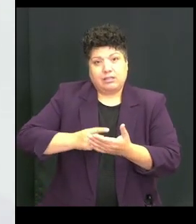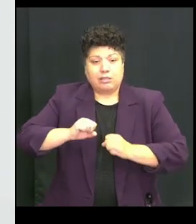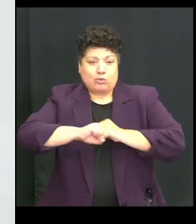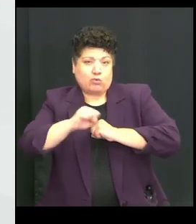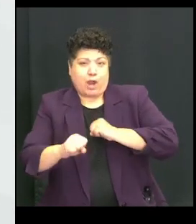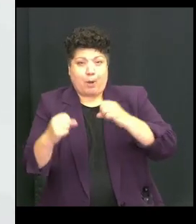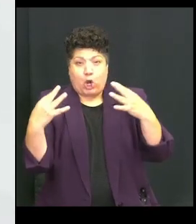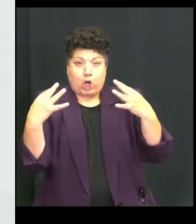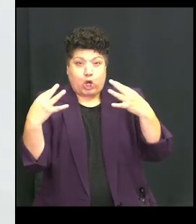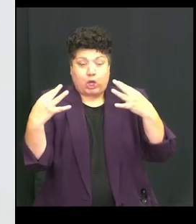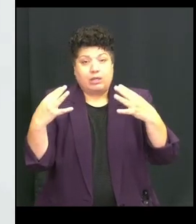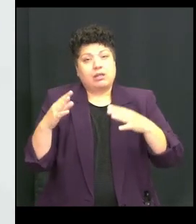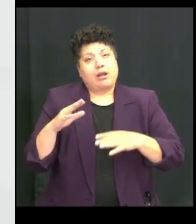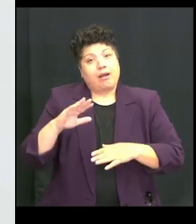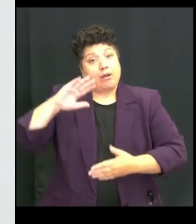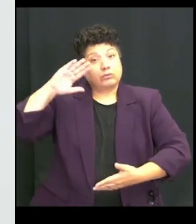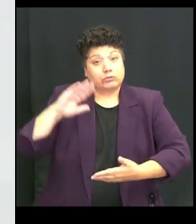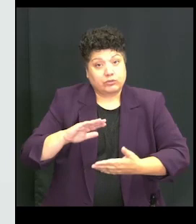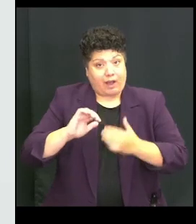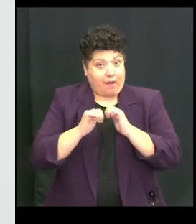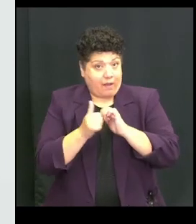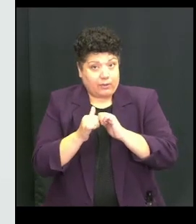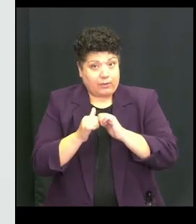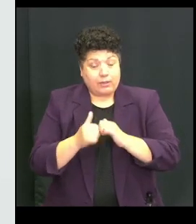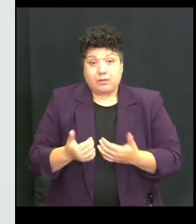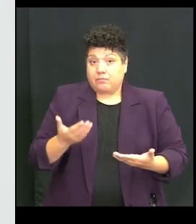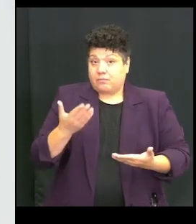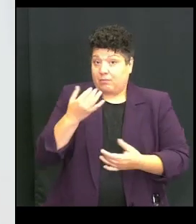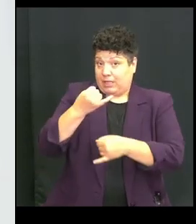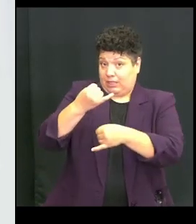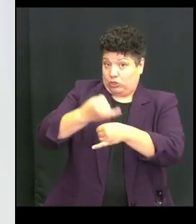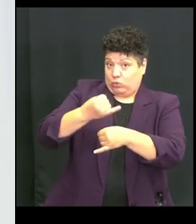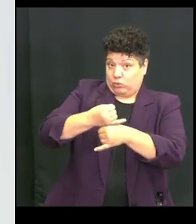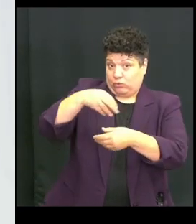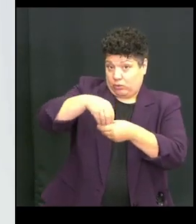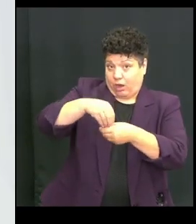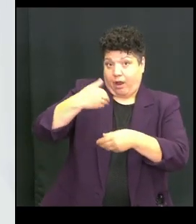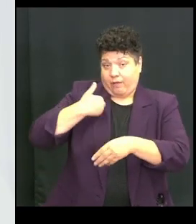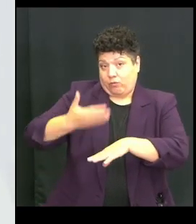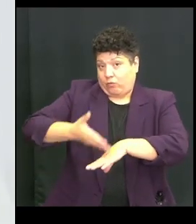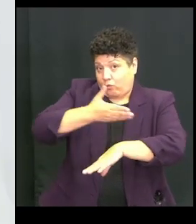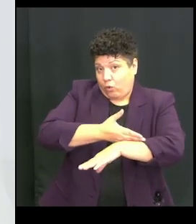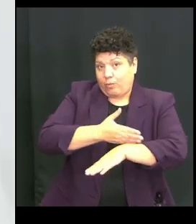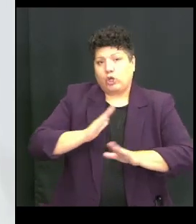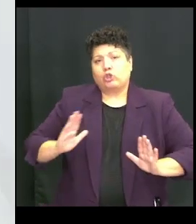Institutional reform that encourages collaboration, I don't know what that looks like really.